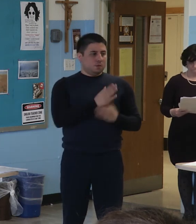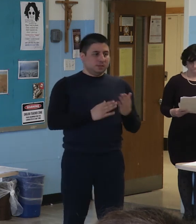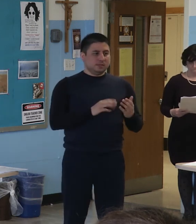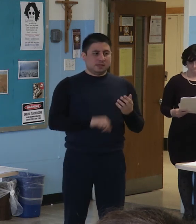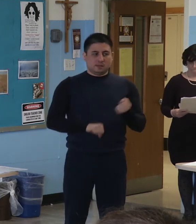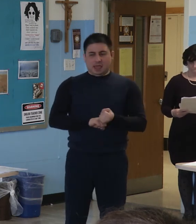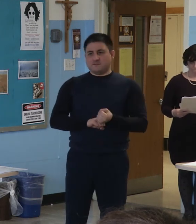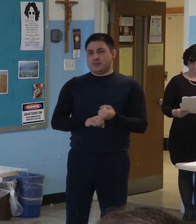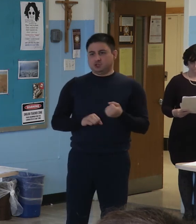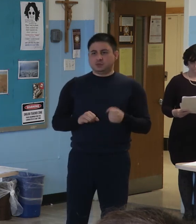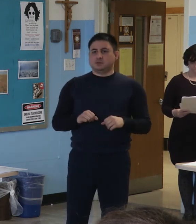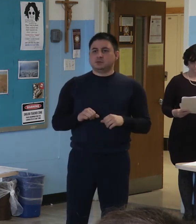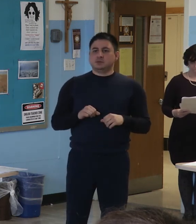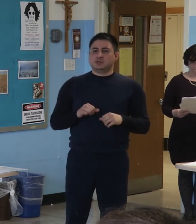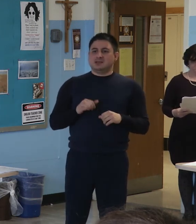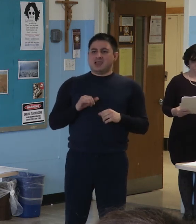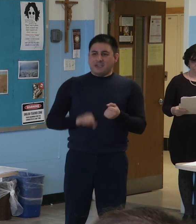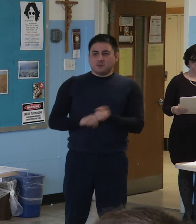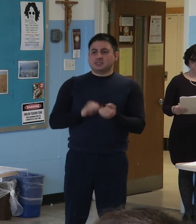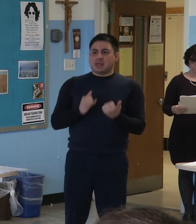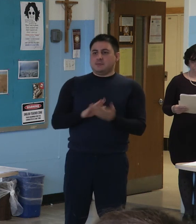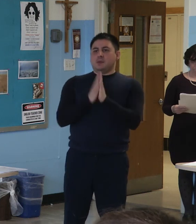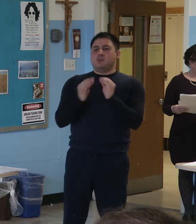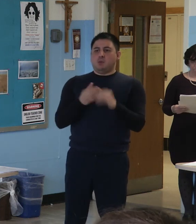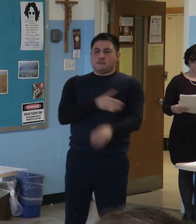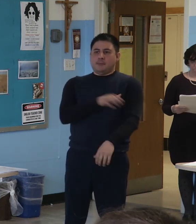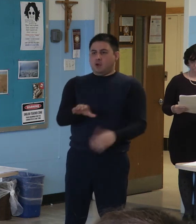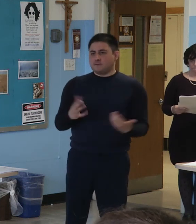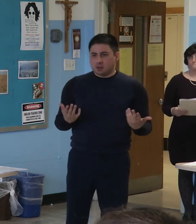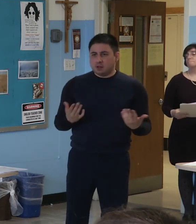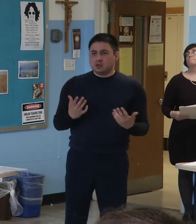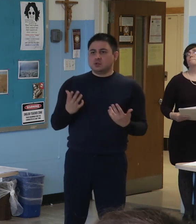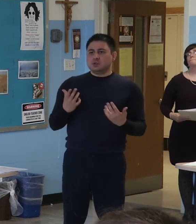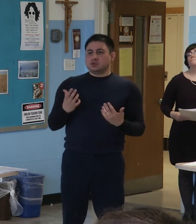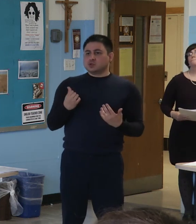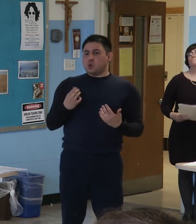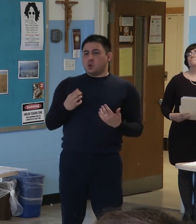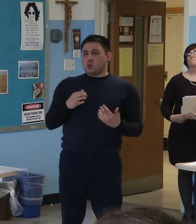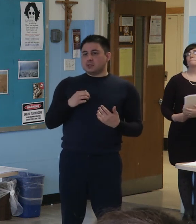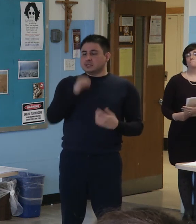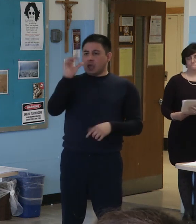this has now become much more common. Thank God. You know, it isn't extraordinary, it isn't